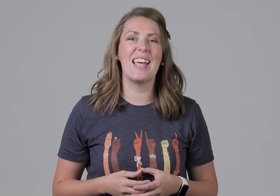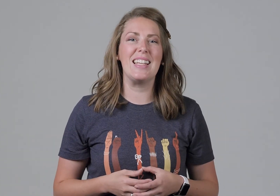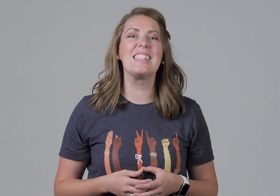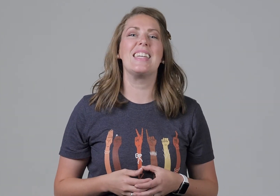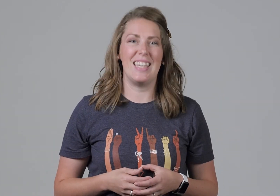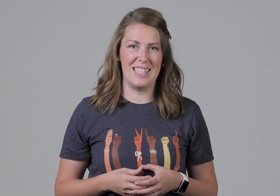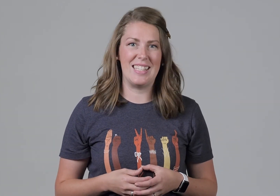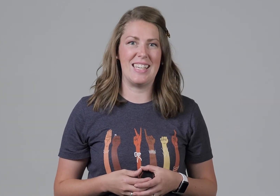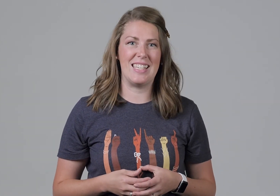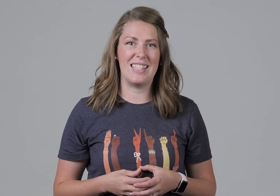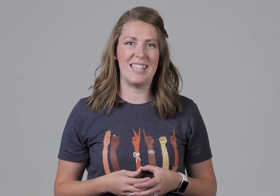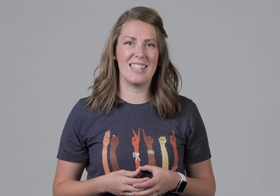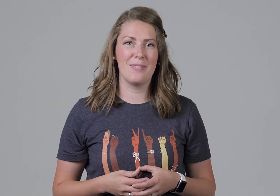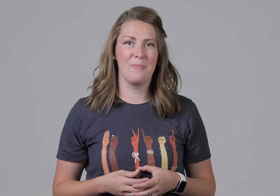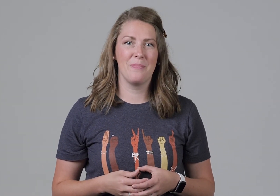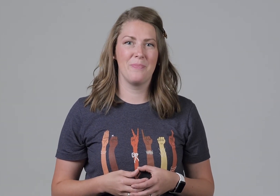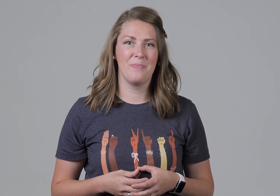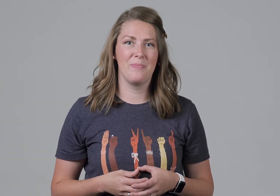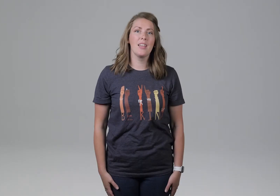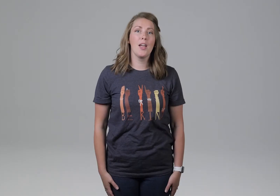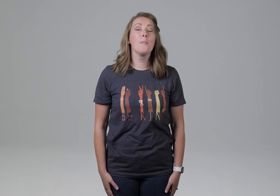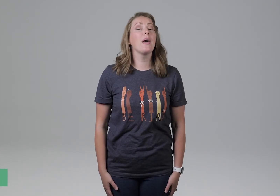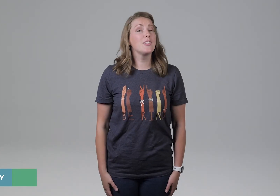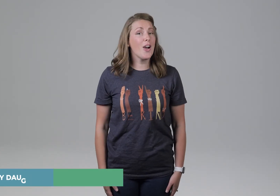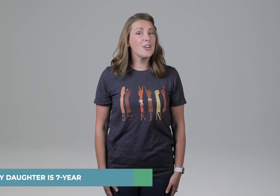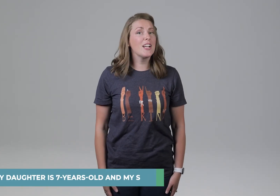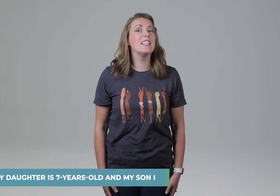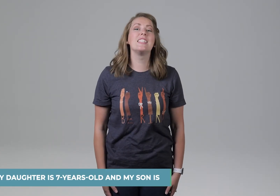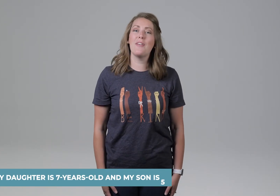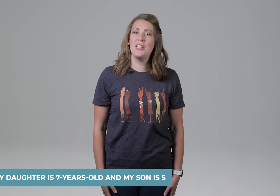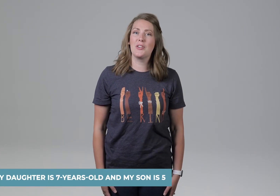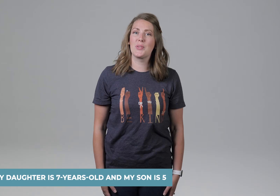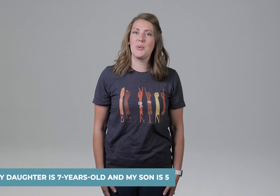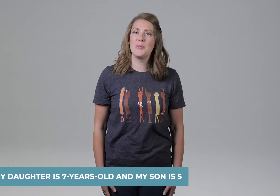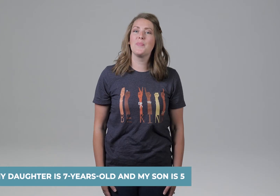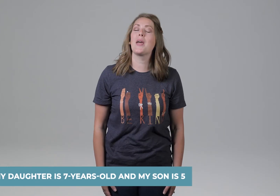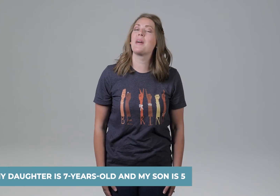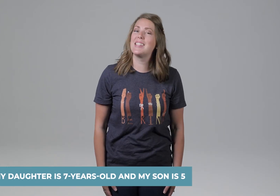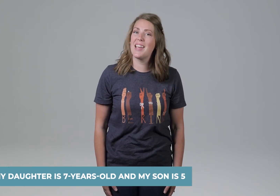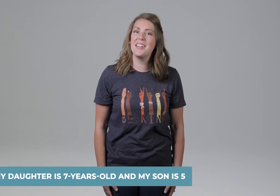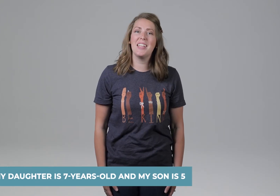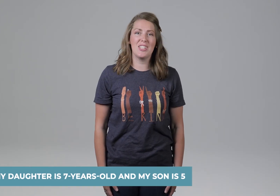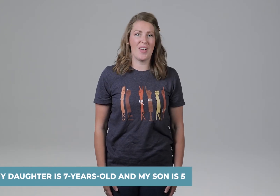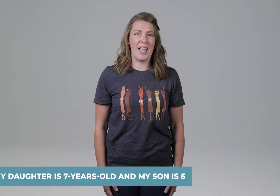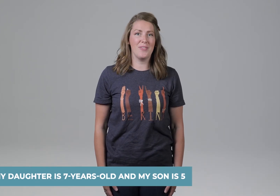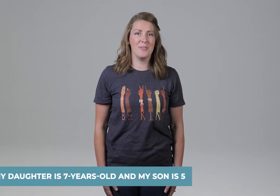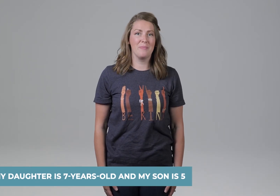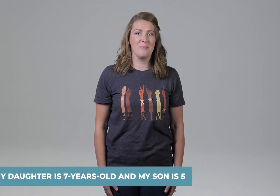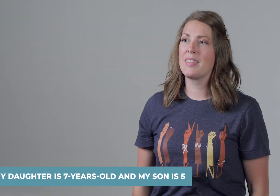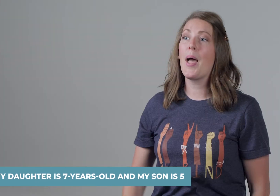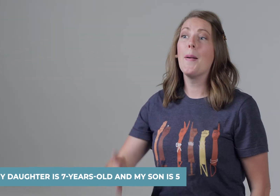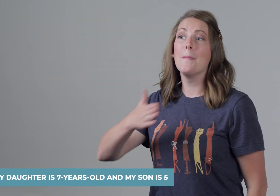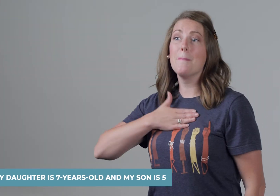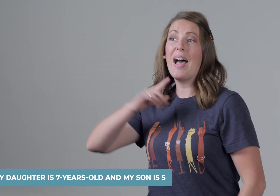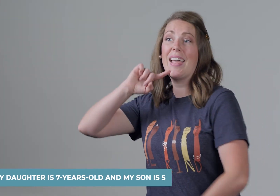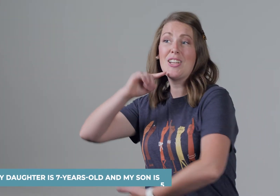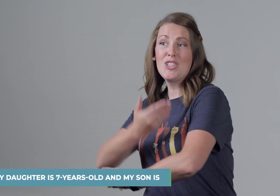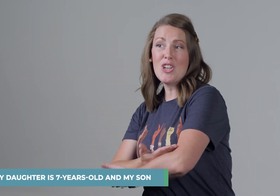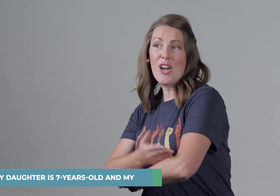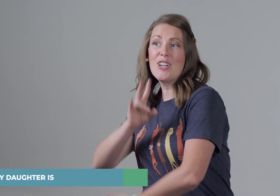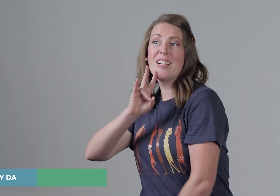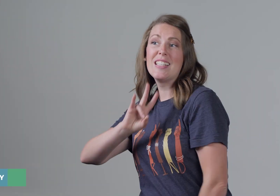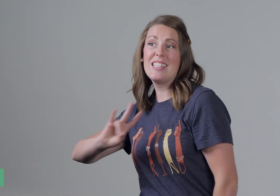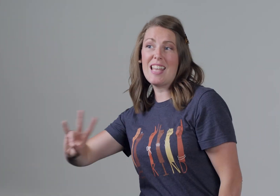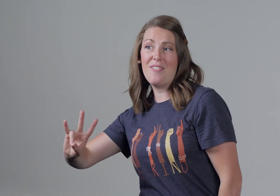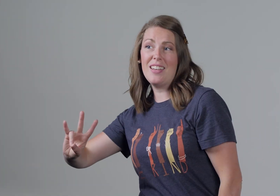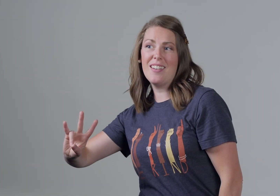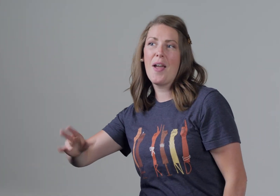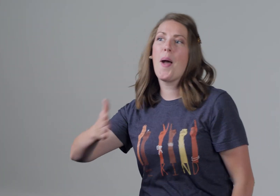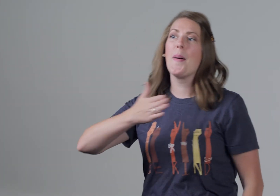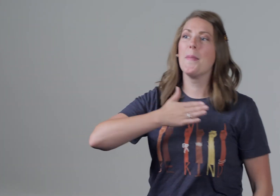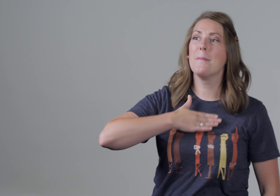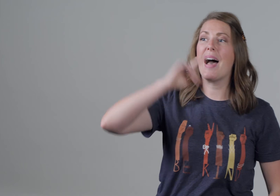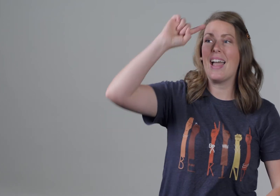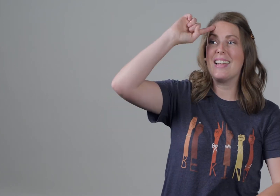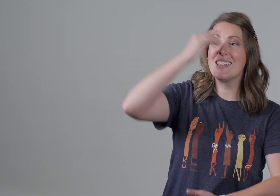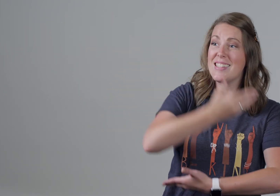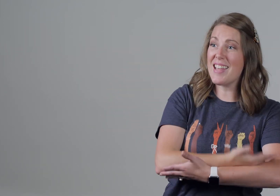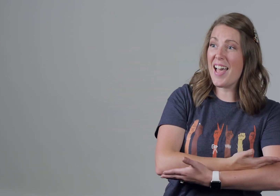signs into sentences. My daughter is 7 years old and my son is 5. 'My daughter seven, my son